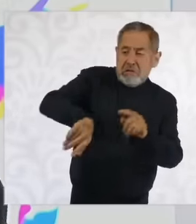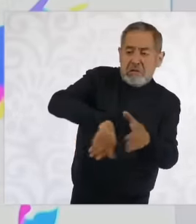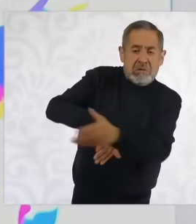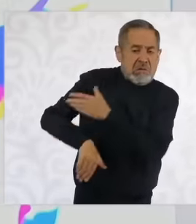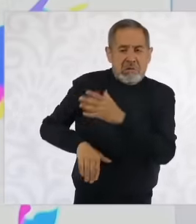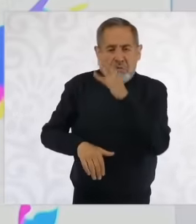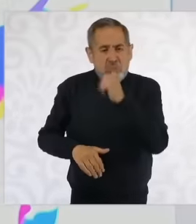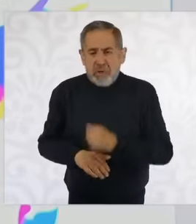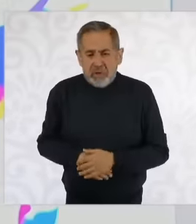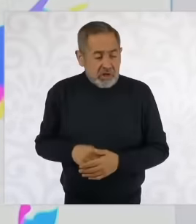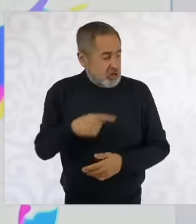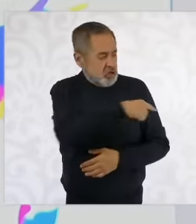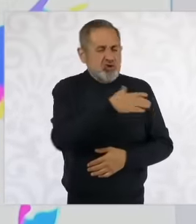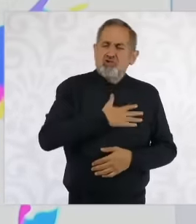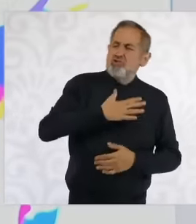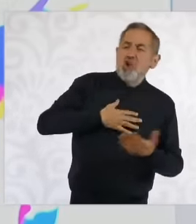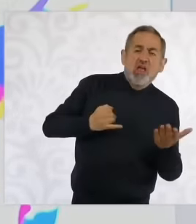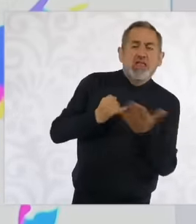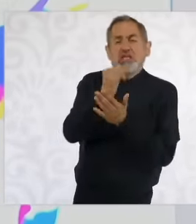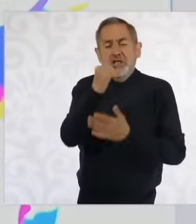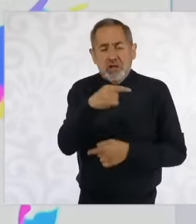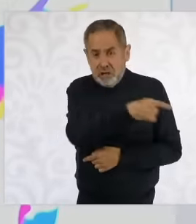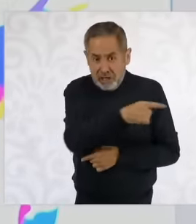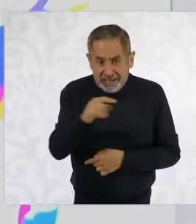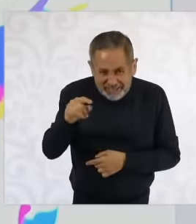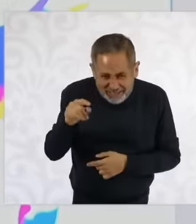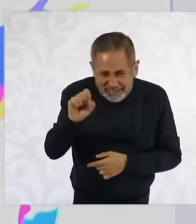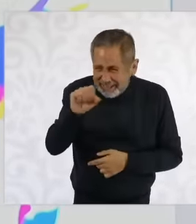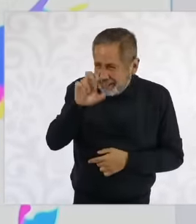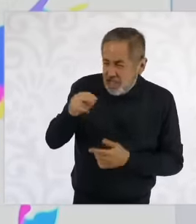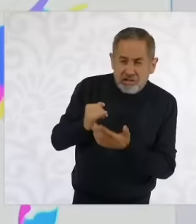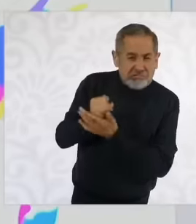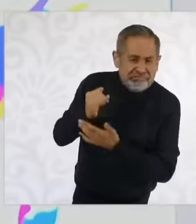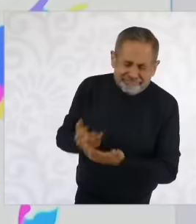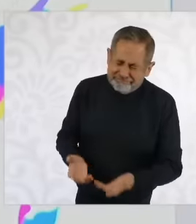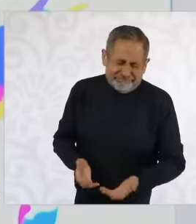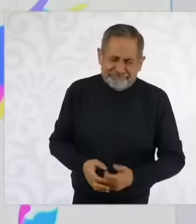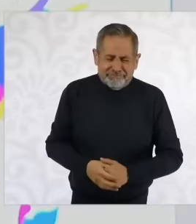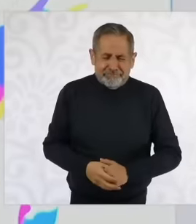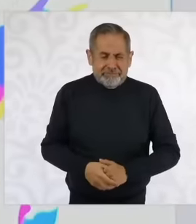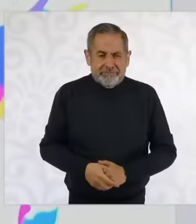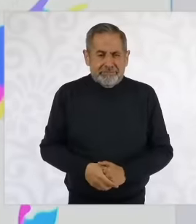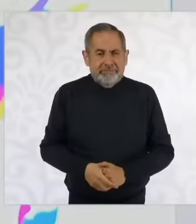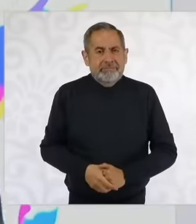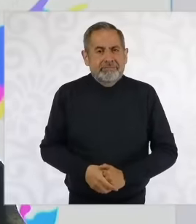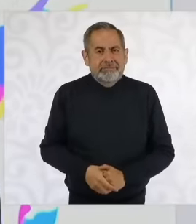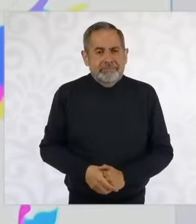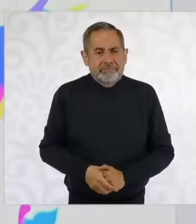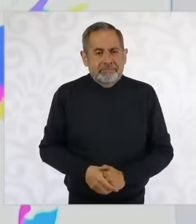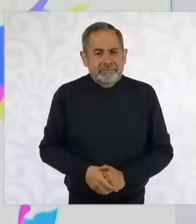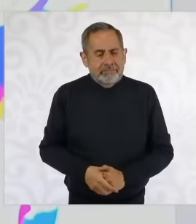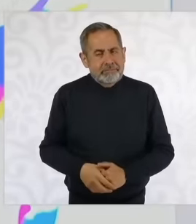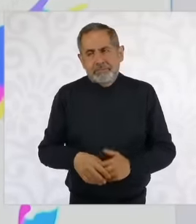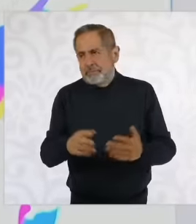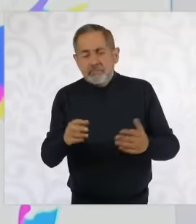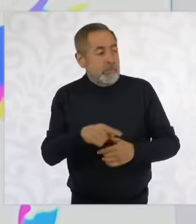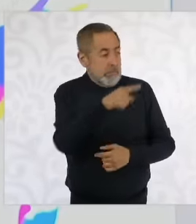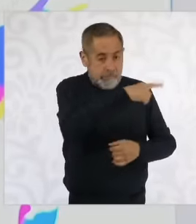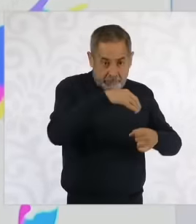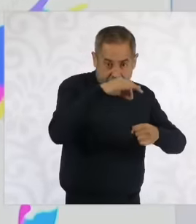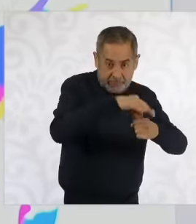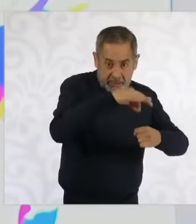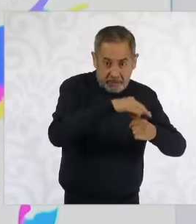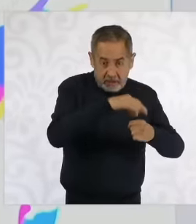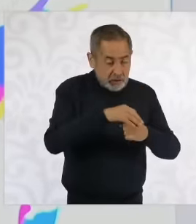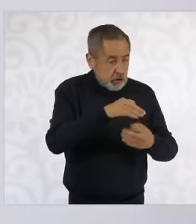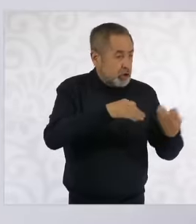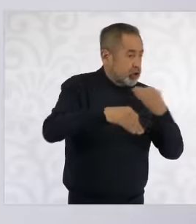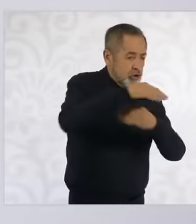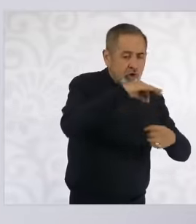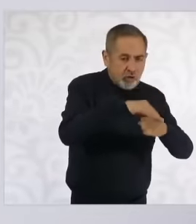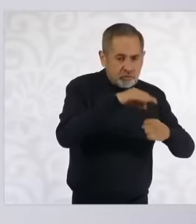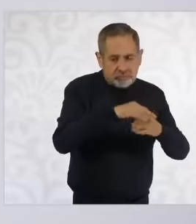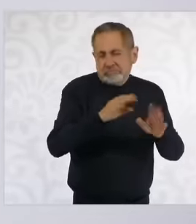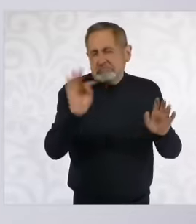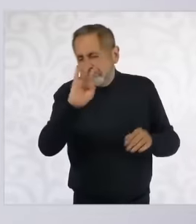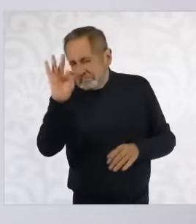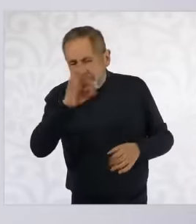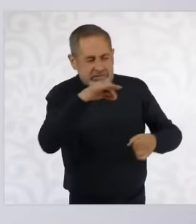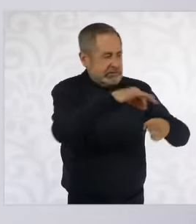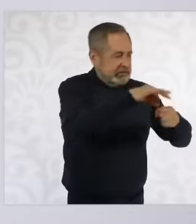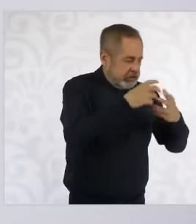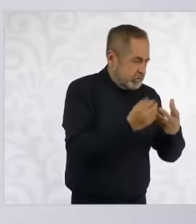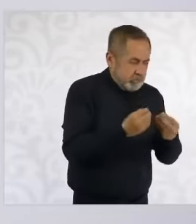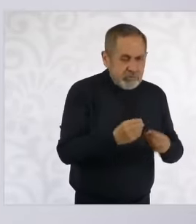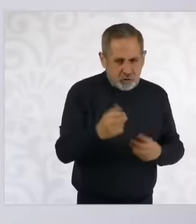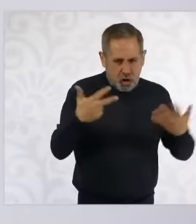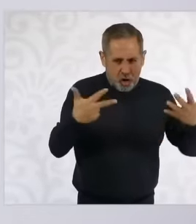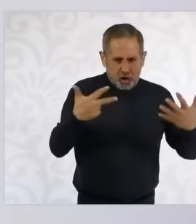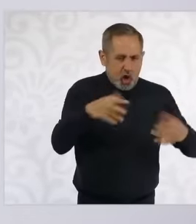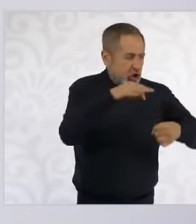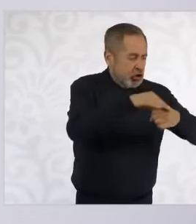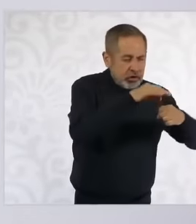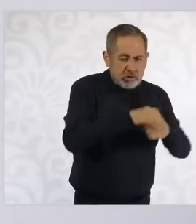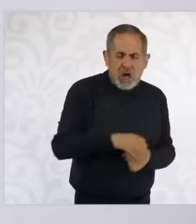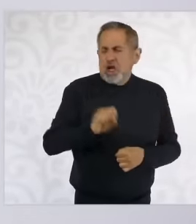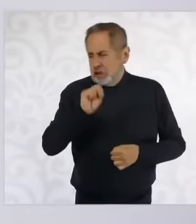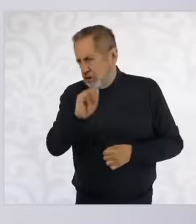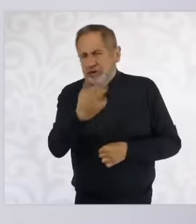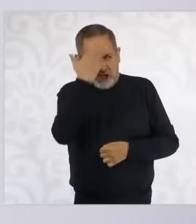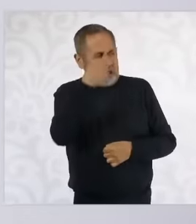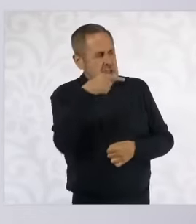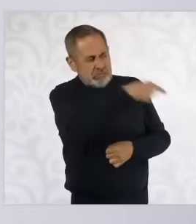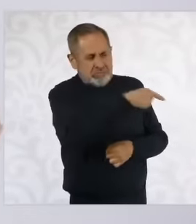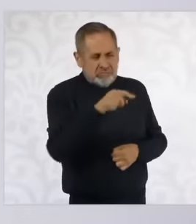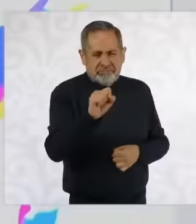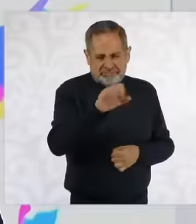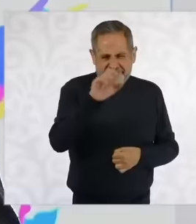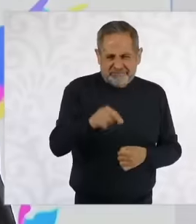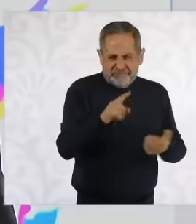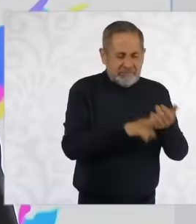decide if they all vote in favor of the project of Minister González Alcántara, which by the way